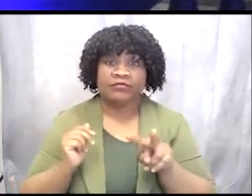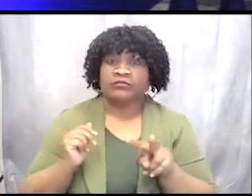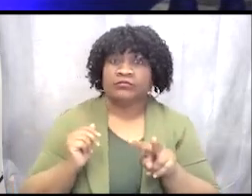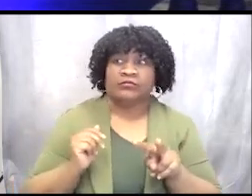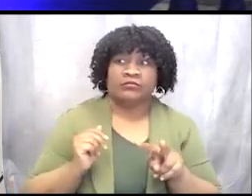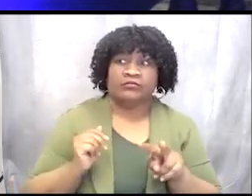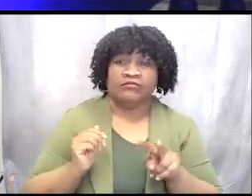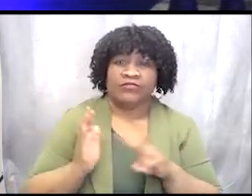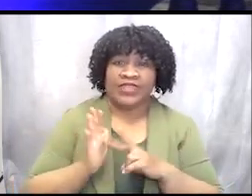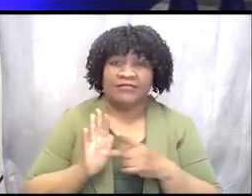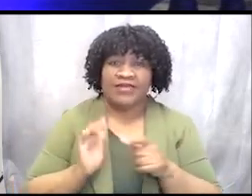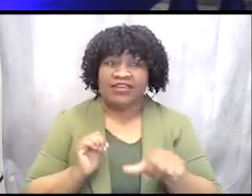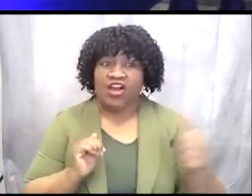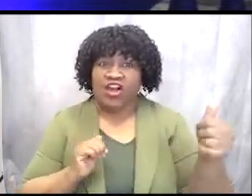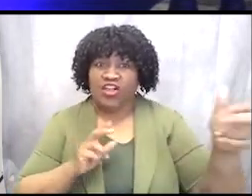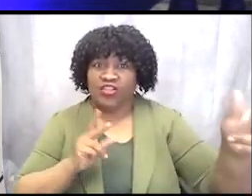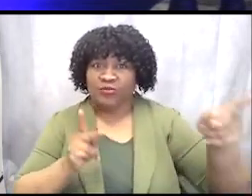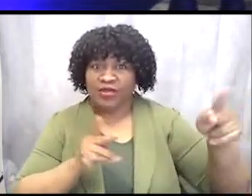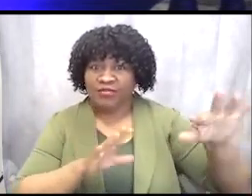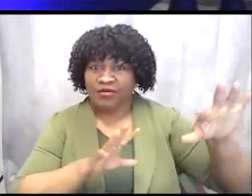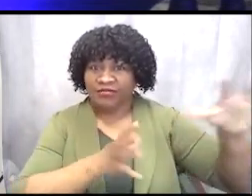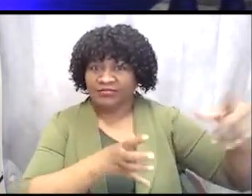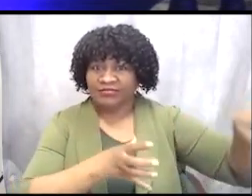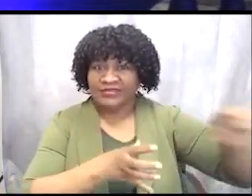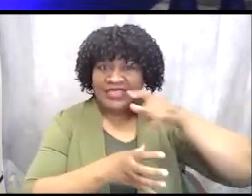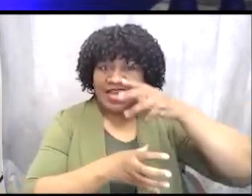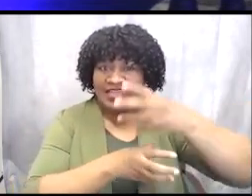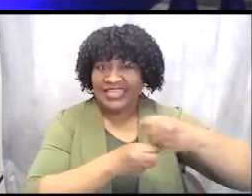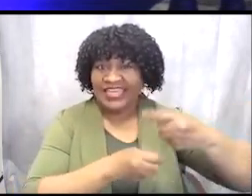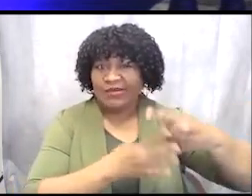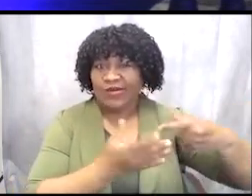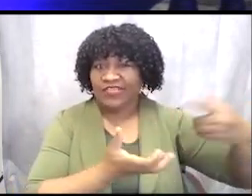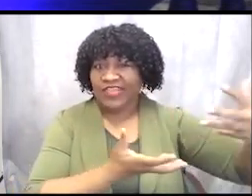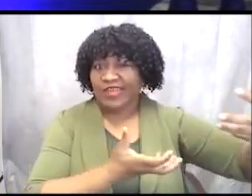that means that others are not going to get what they were already receiving.